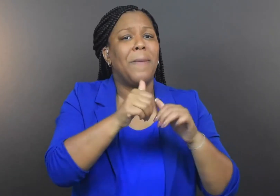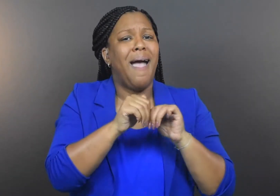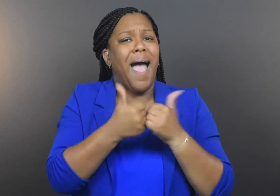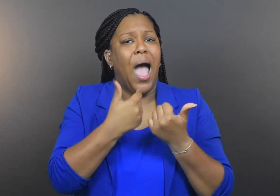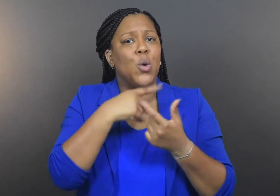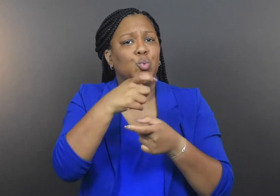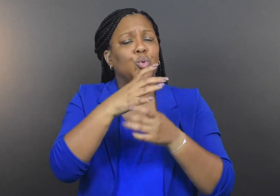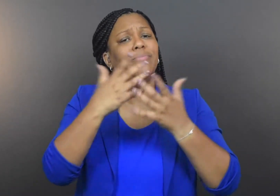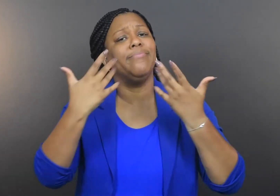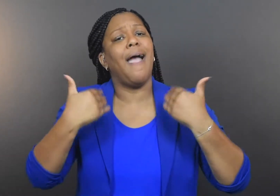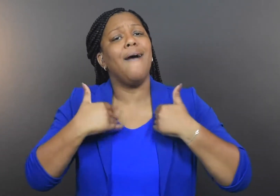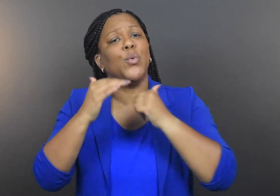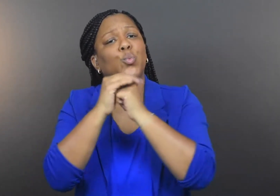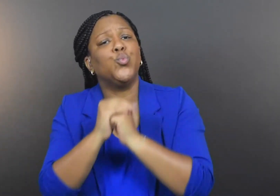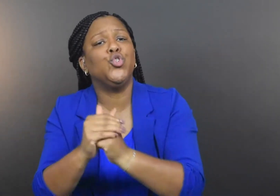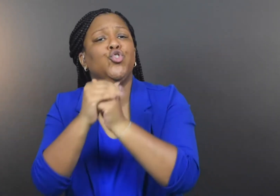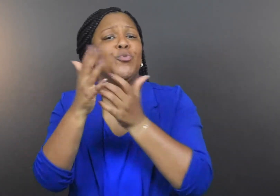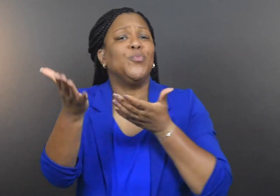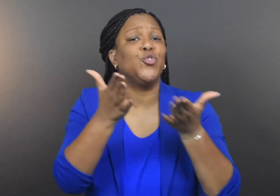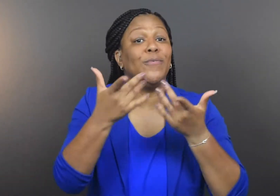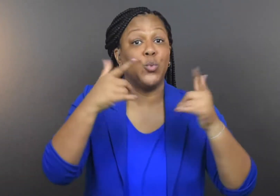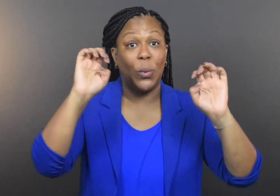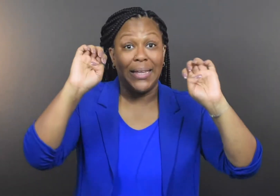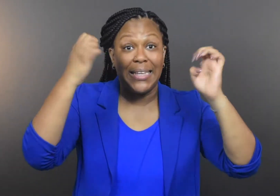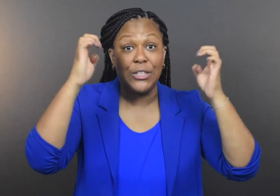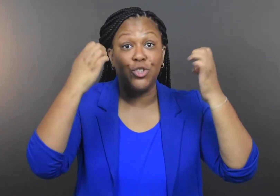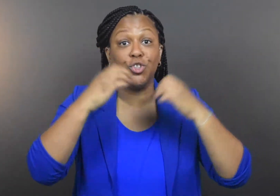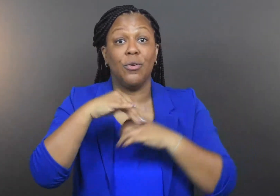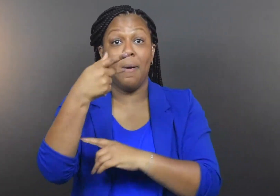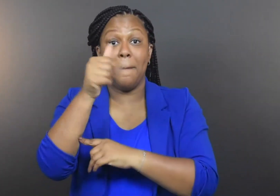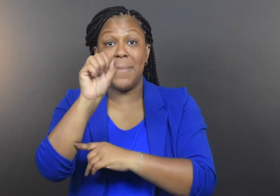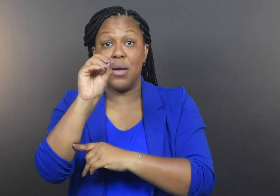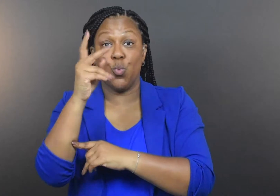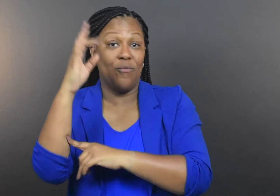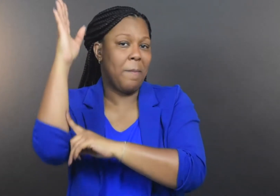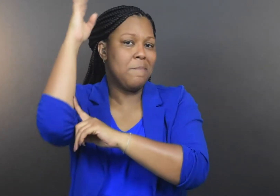how to have worship services with Easter and Passover approaching.